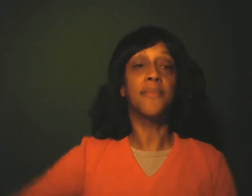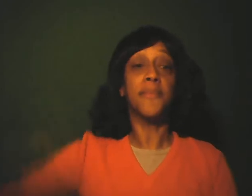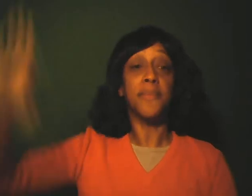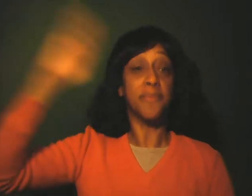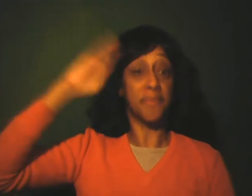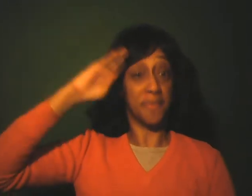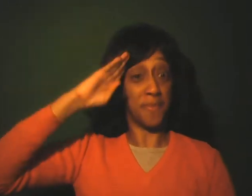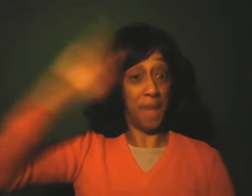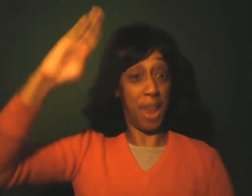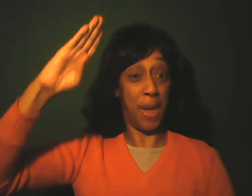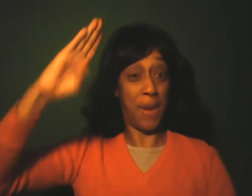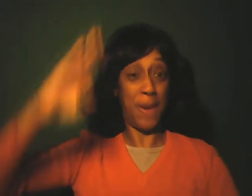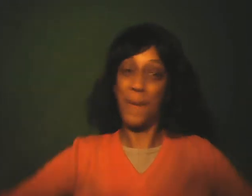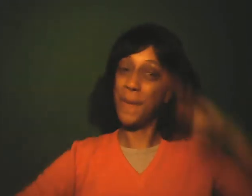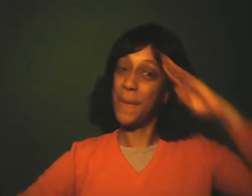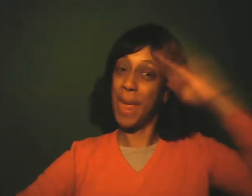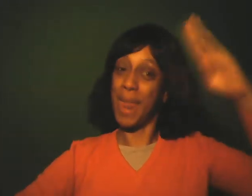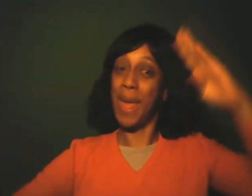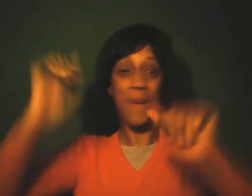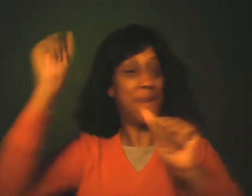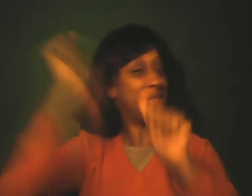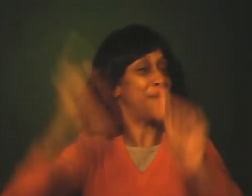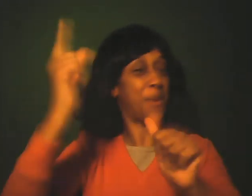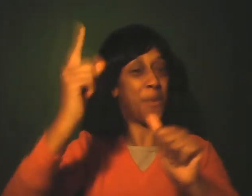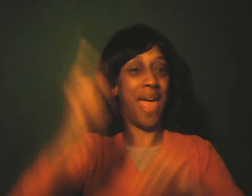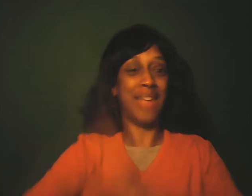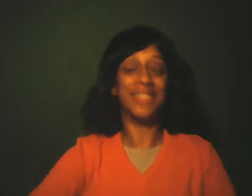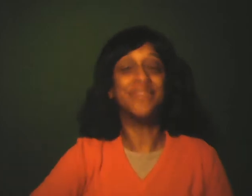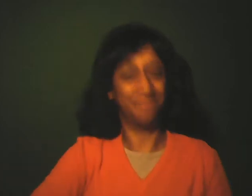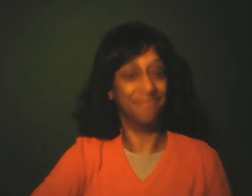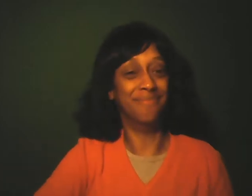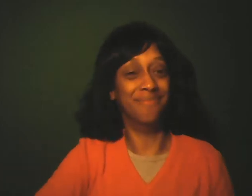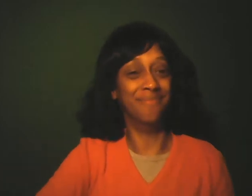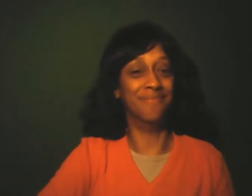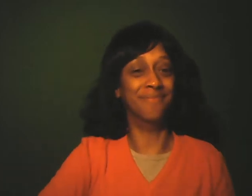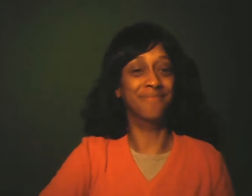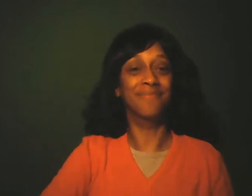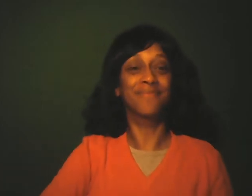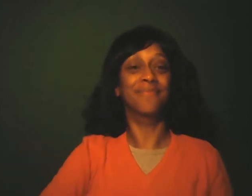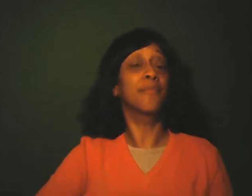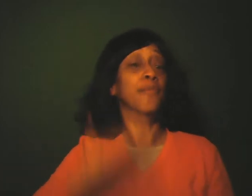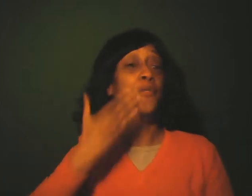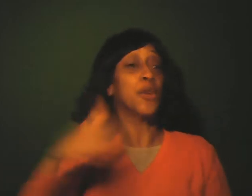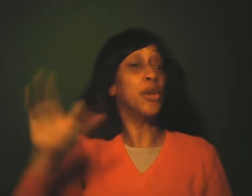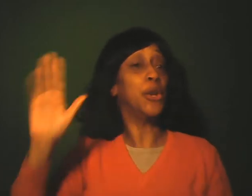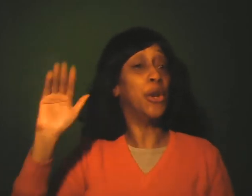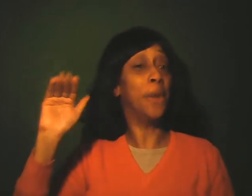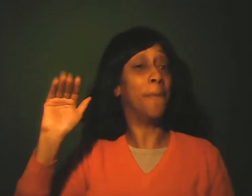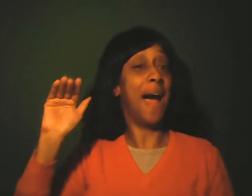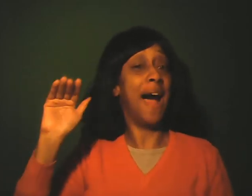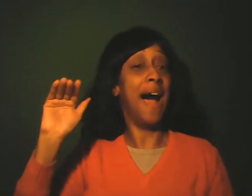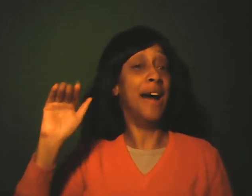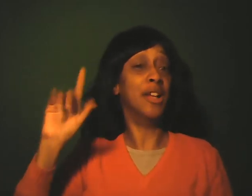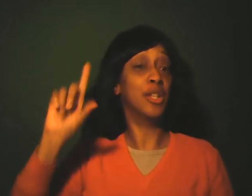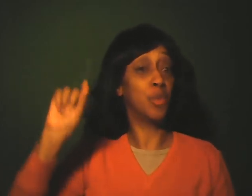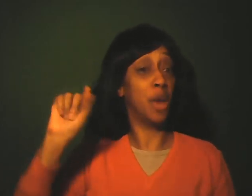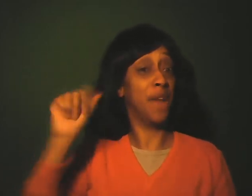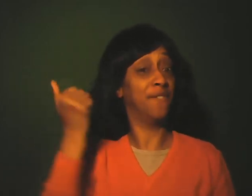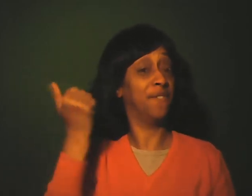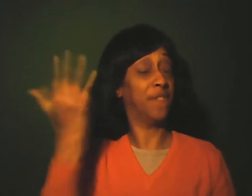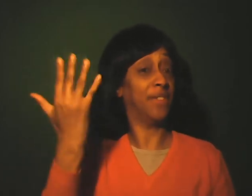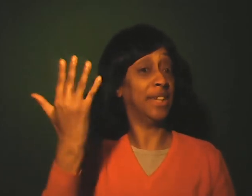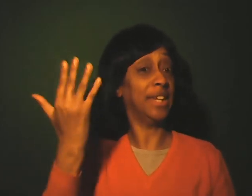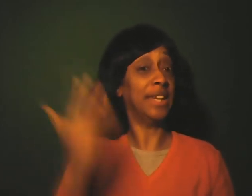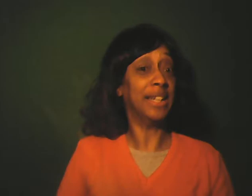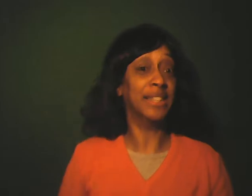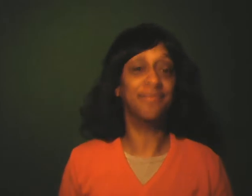Hello, hello everyone! Goodbye 2015!!